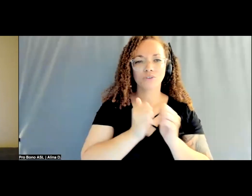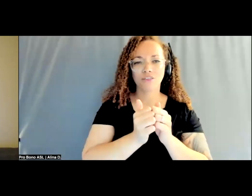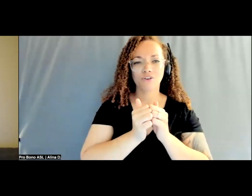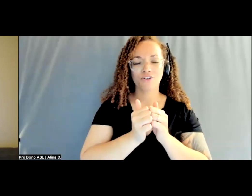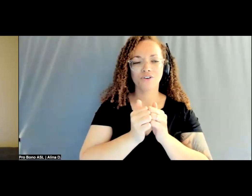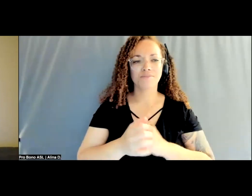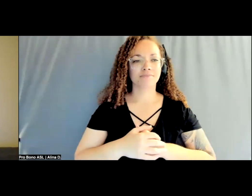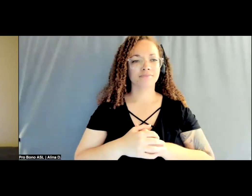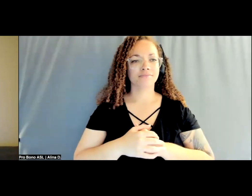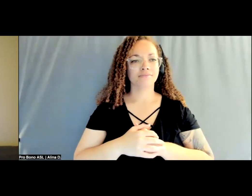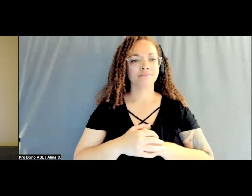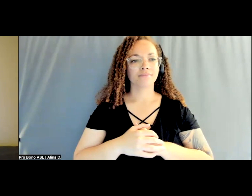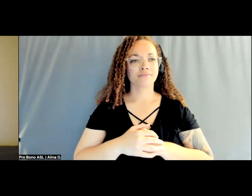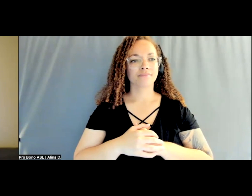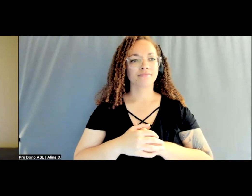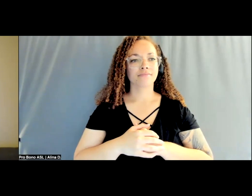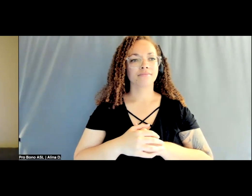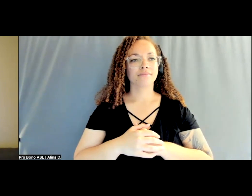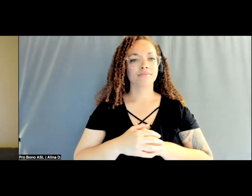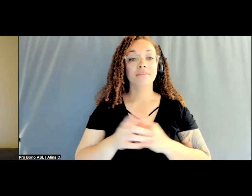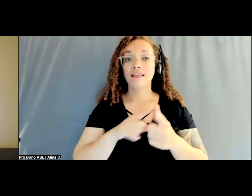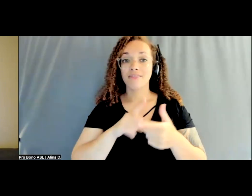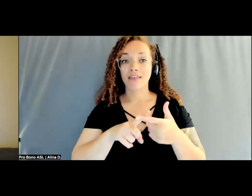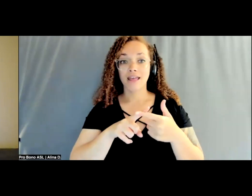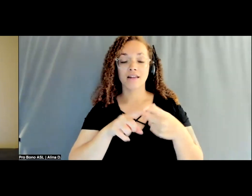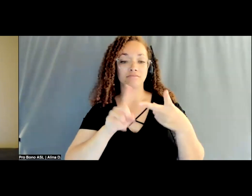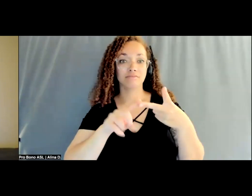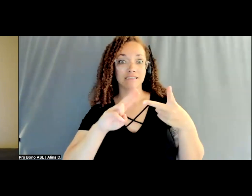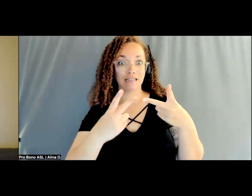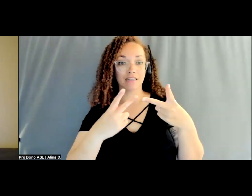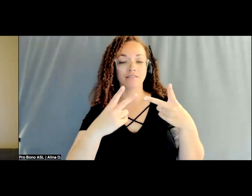And then its pair is “we’re in the forest, breathing. again.”